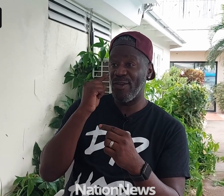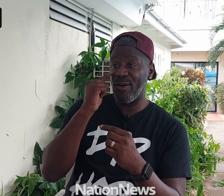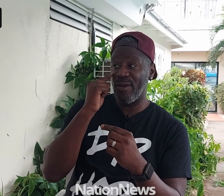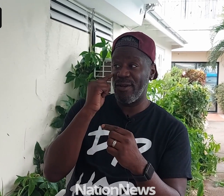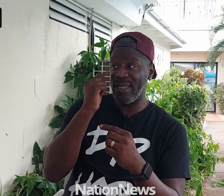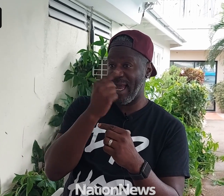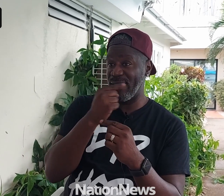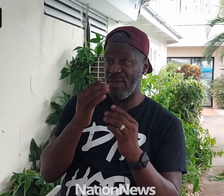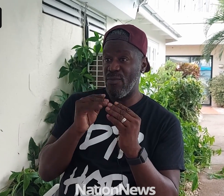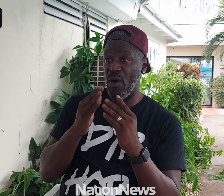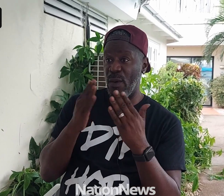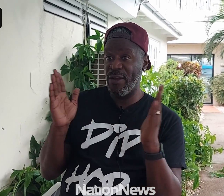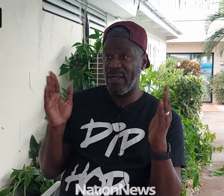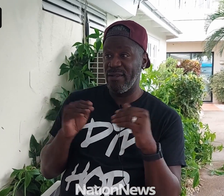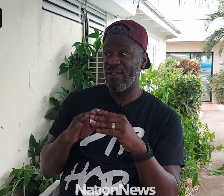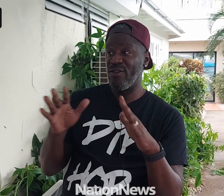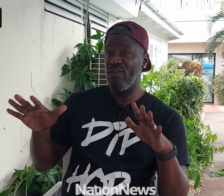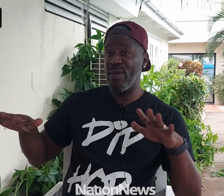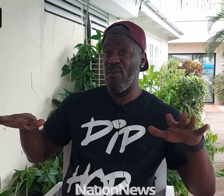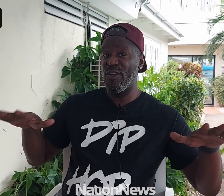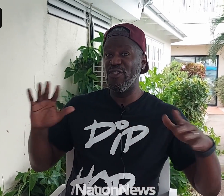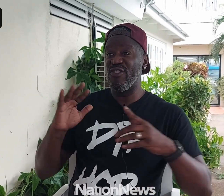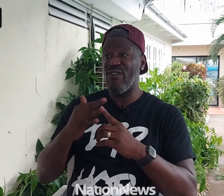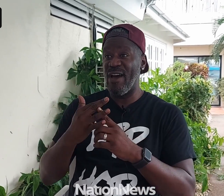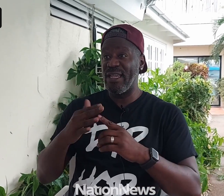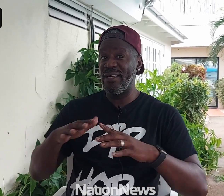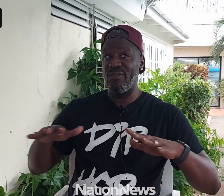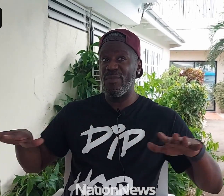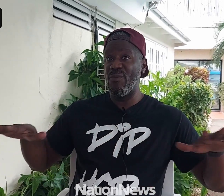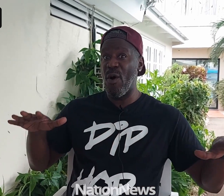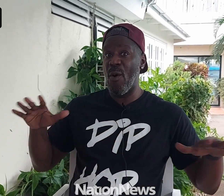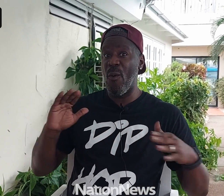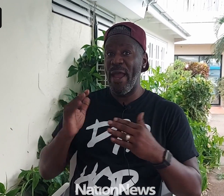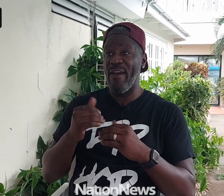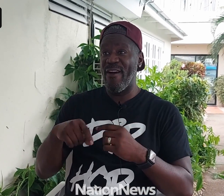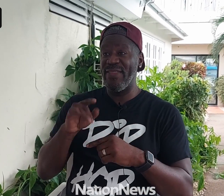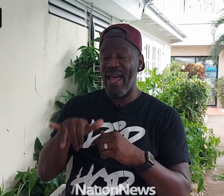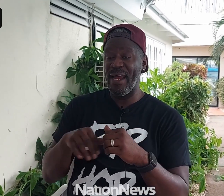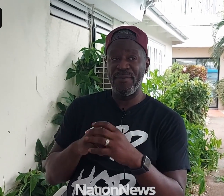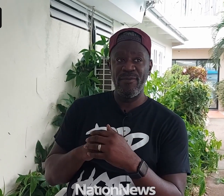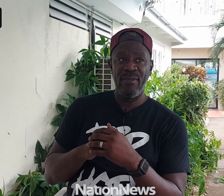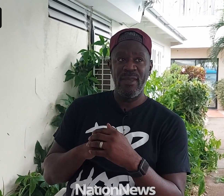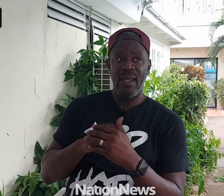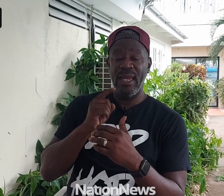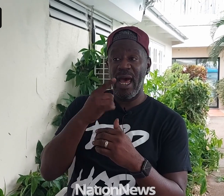your sights be more awareness you be more your surrounding you be more aware of that and not